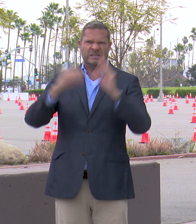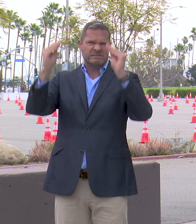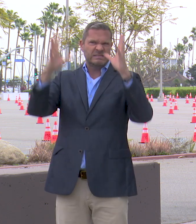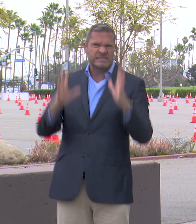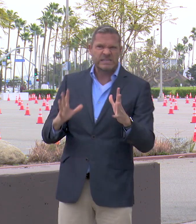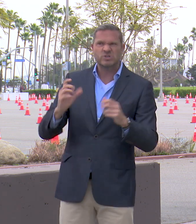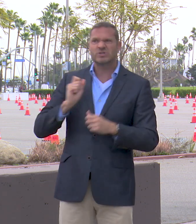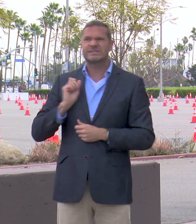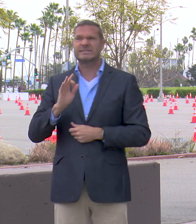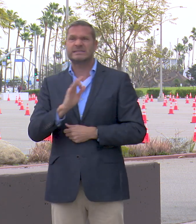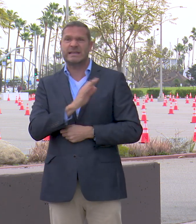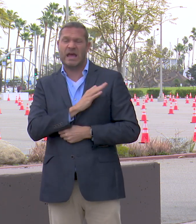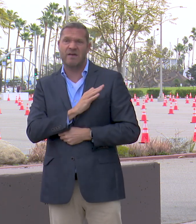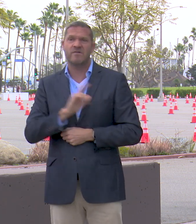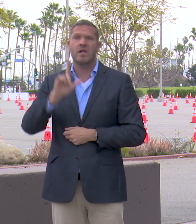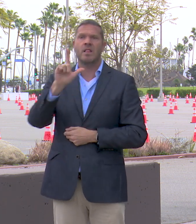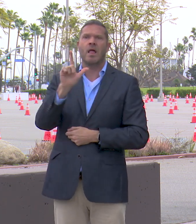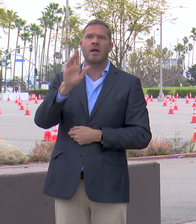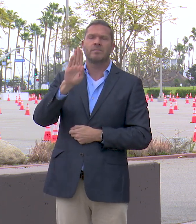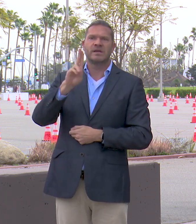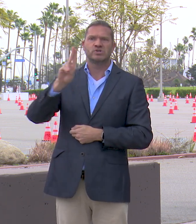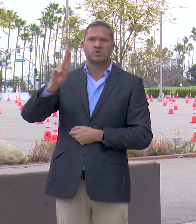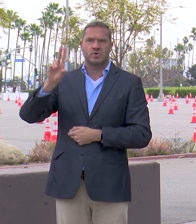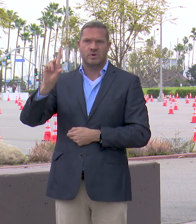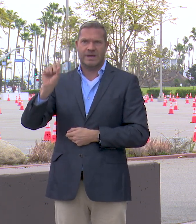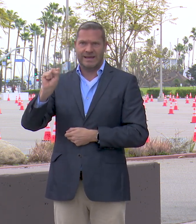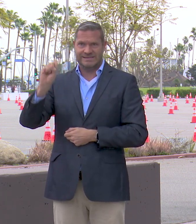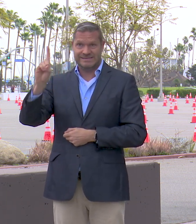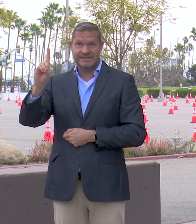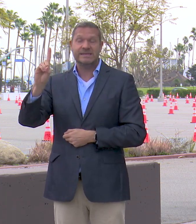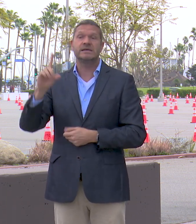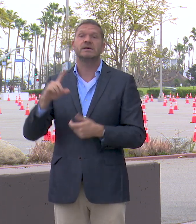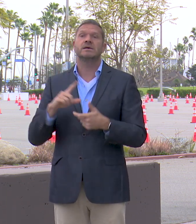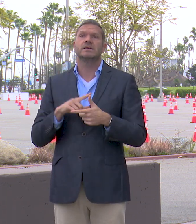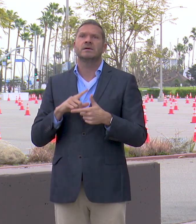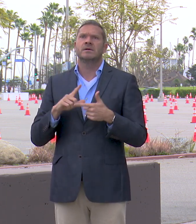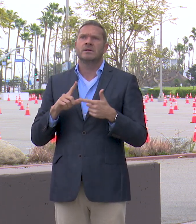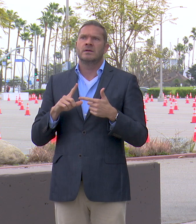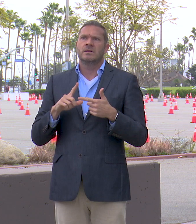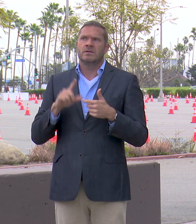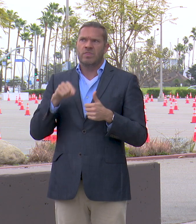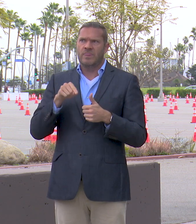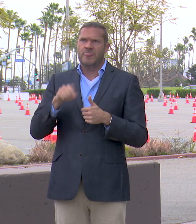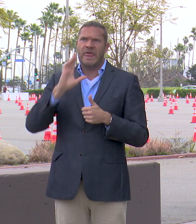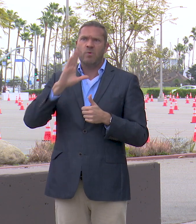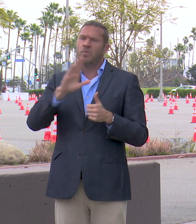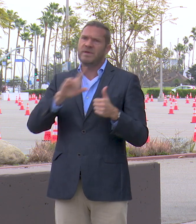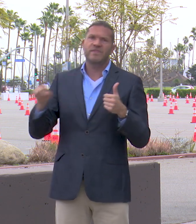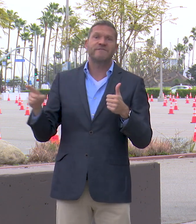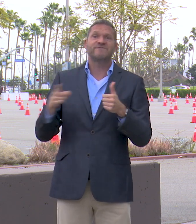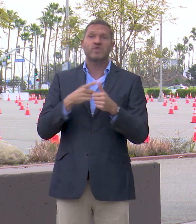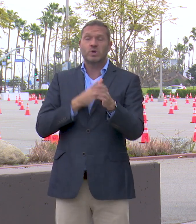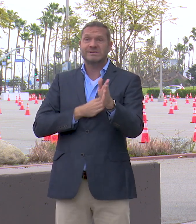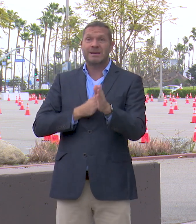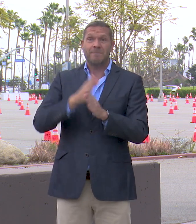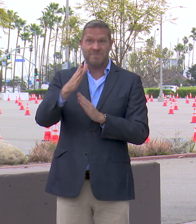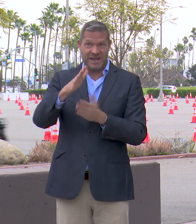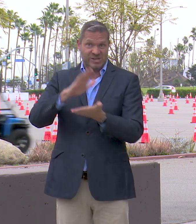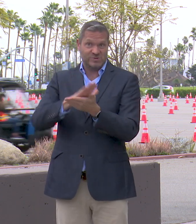at Long Beach Unified School District and it will be I believe the first major school district to begin their mass vaccination.